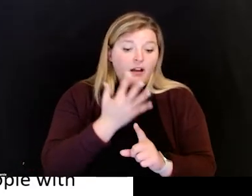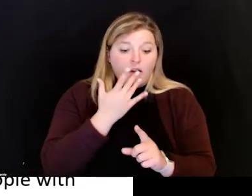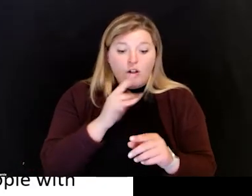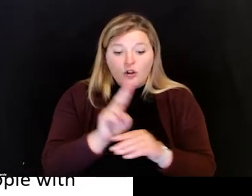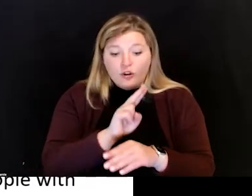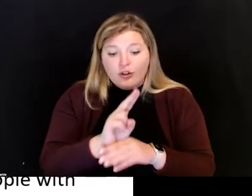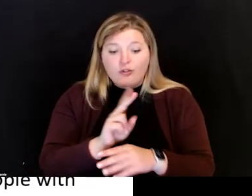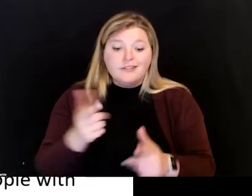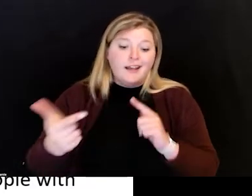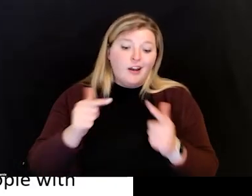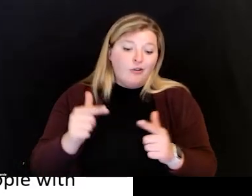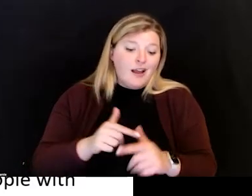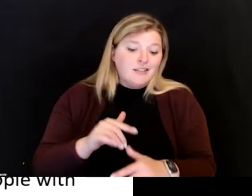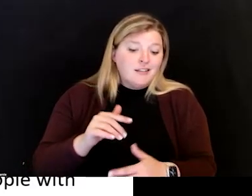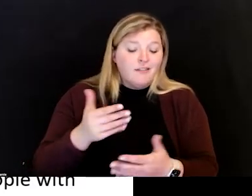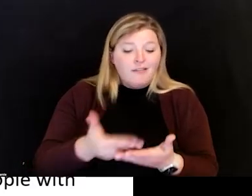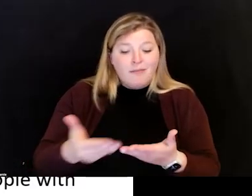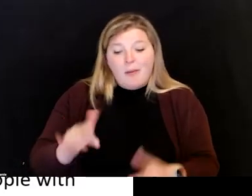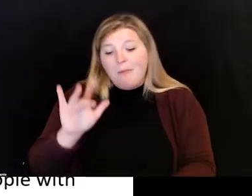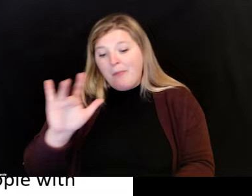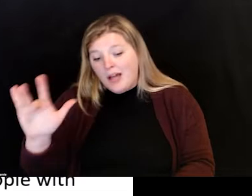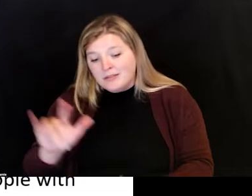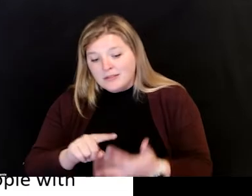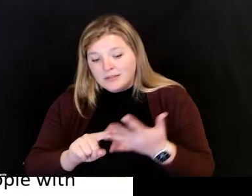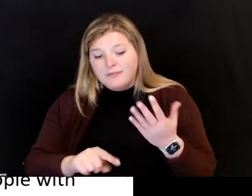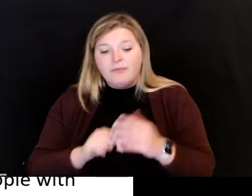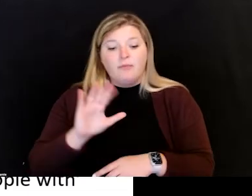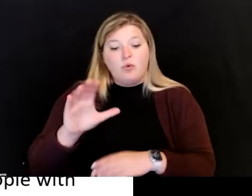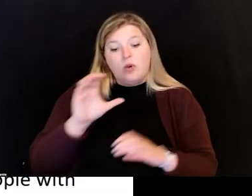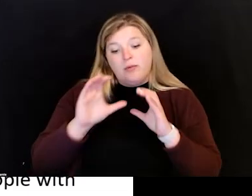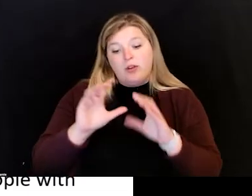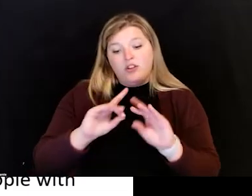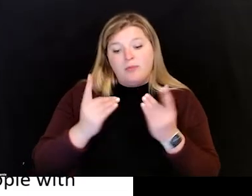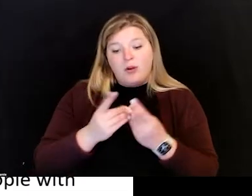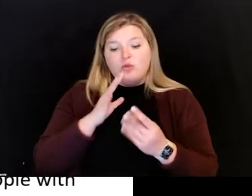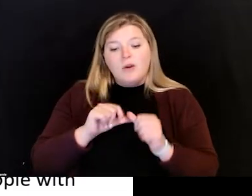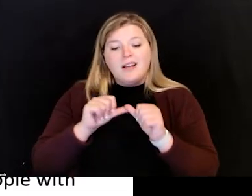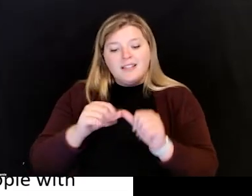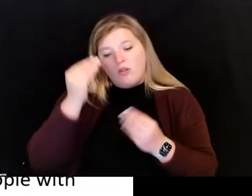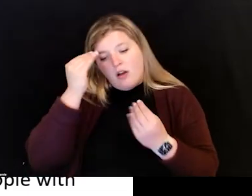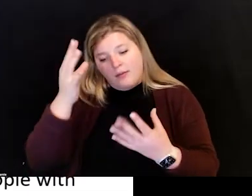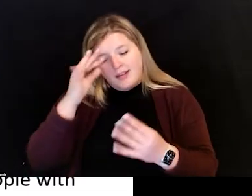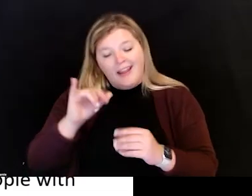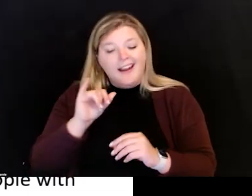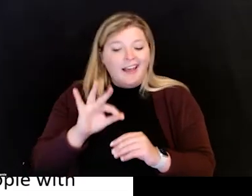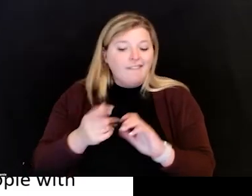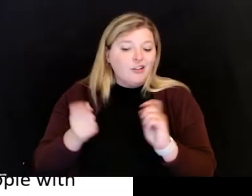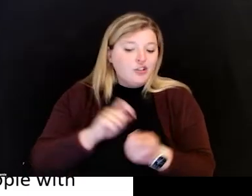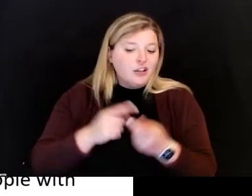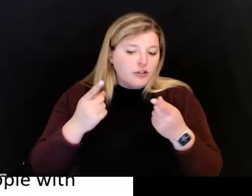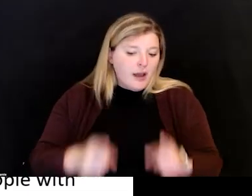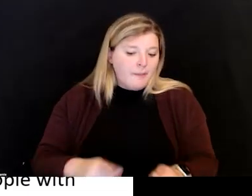like buttons, and more. Your communications department will keep you informed of changes and updates.